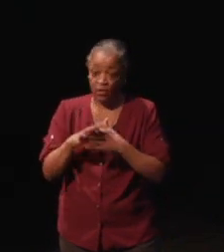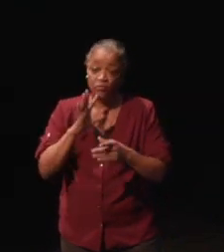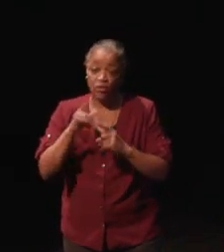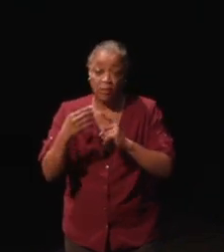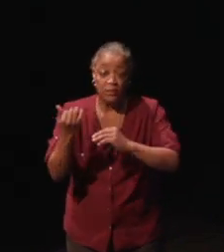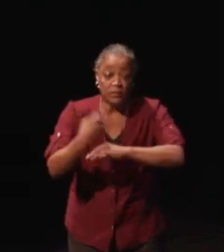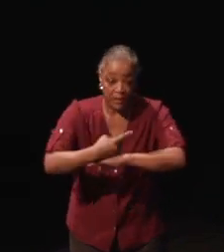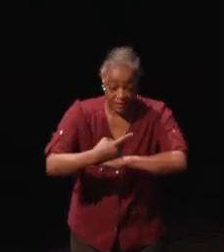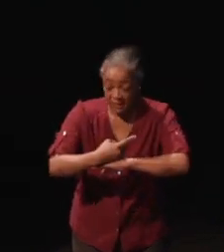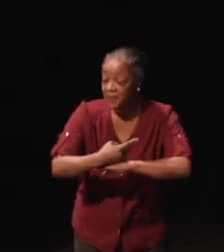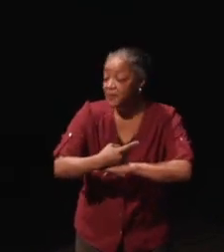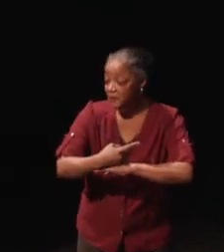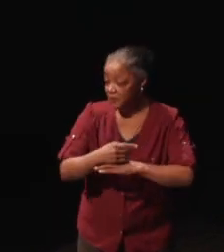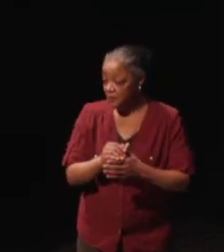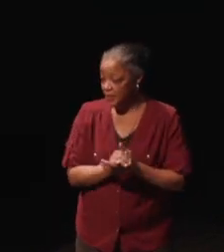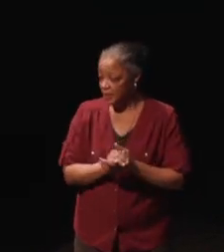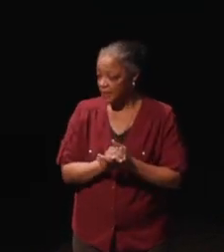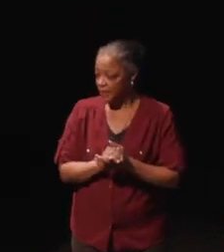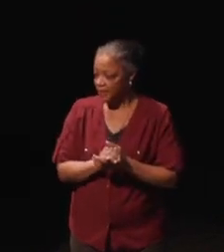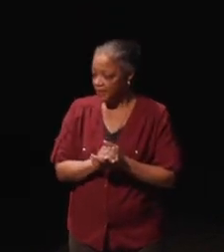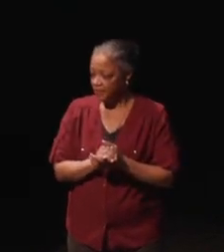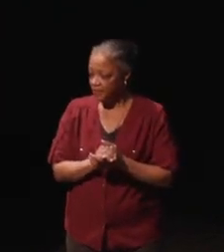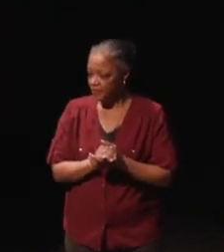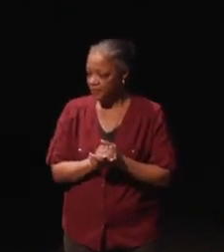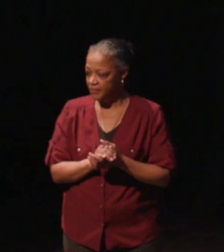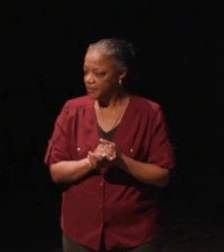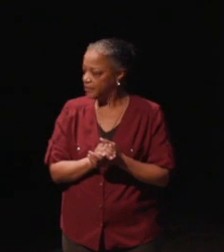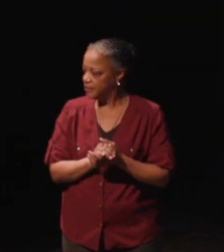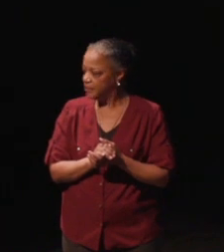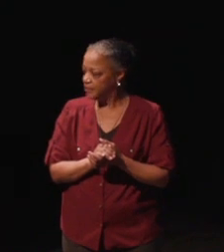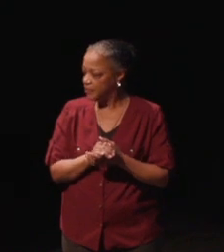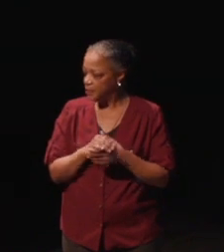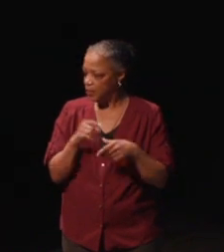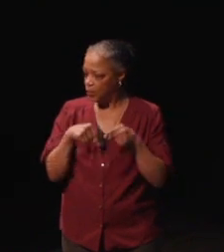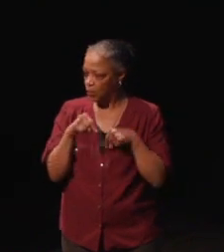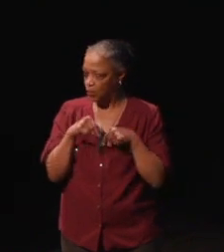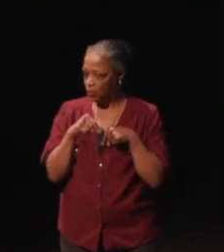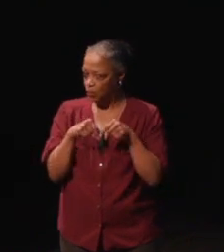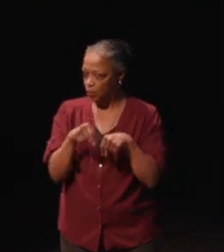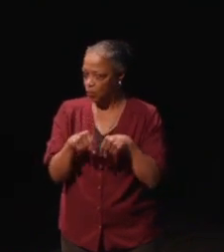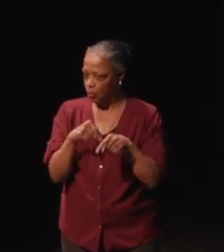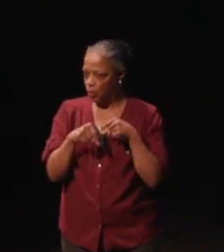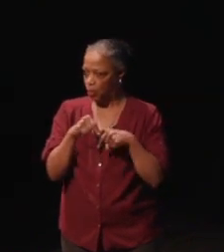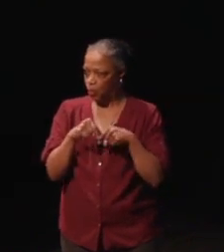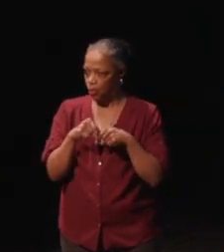So, I have made, hang on, no, it is the right slide, sorry.